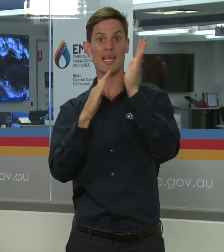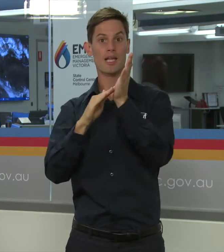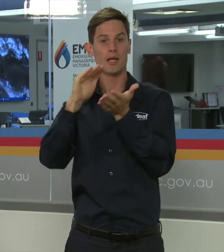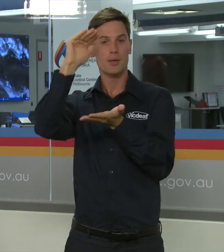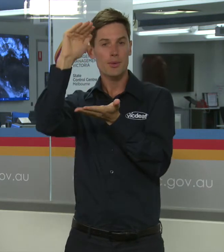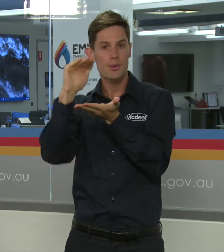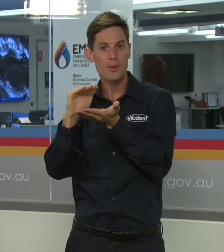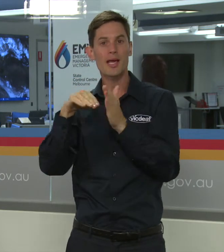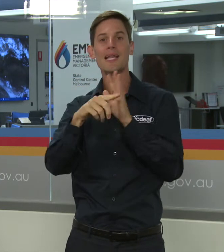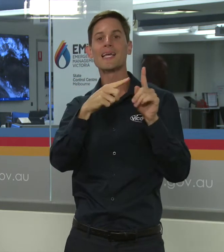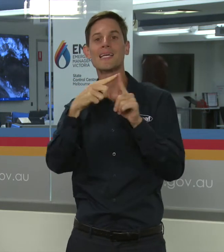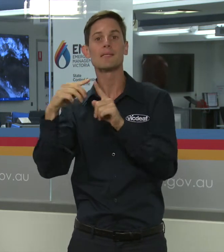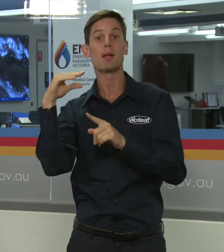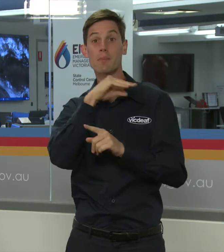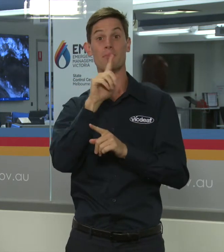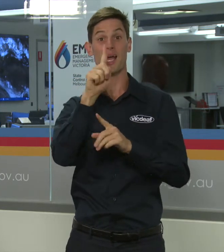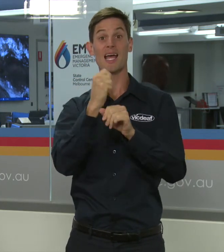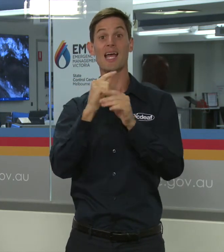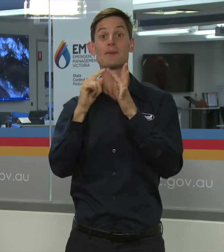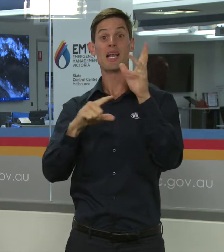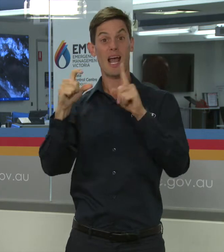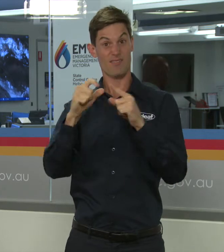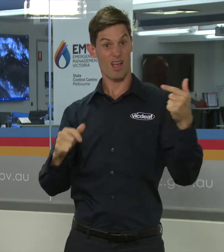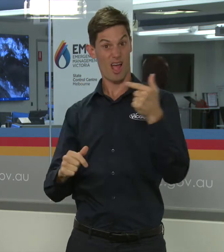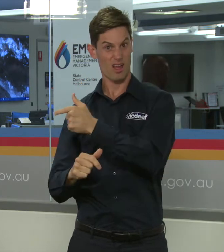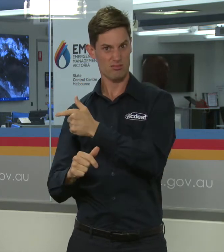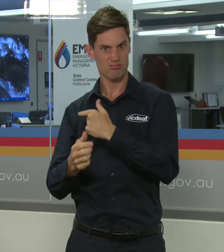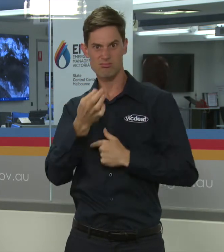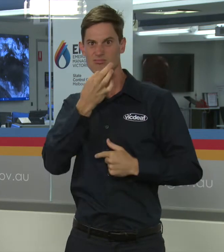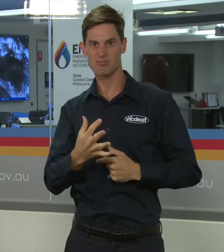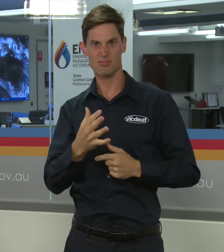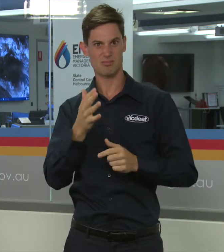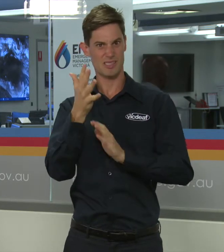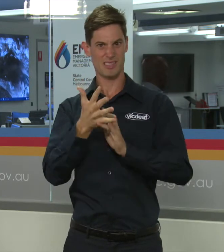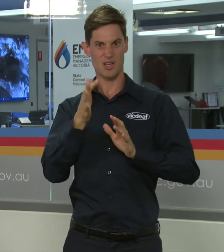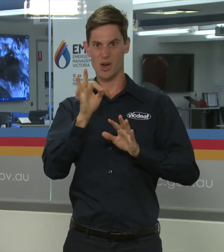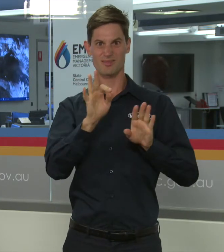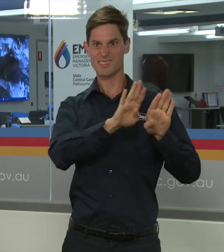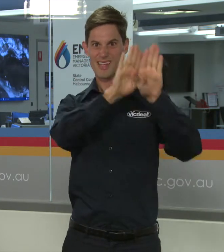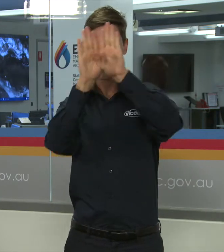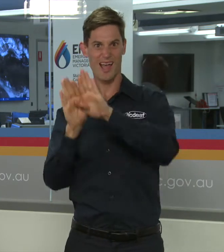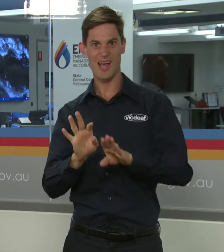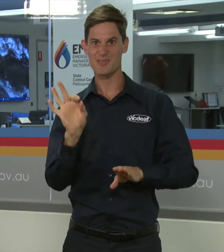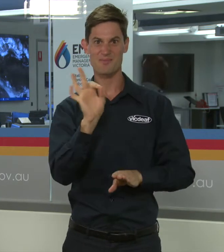Gippsland still back to almost nothing. So it’s a really interesting pattern of rain, but it has changed this week without